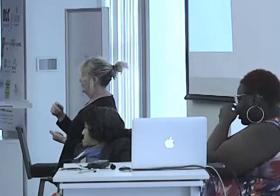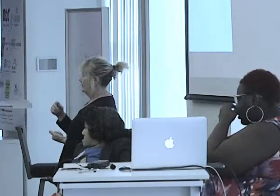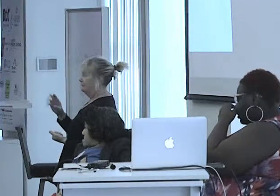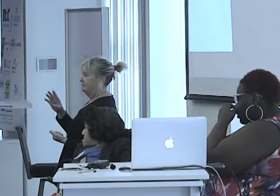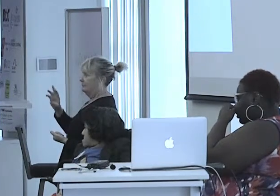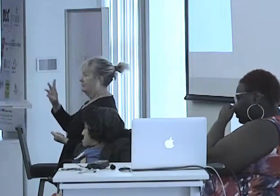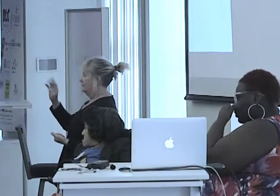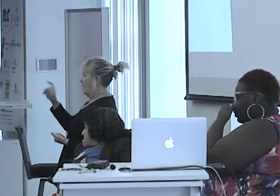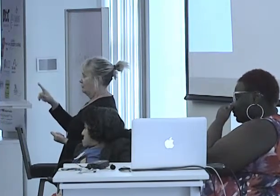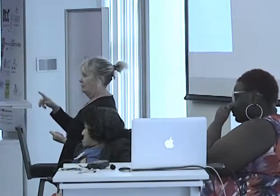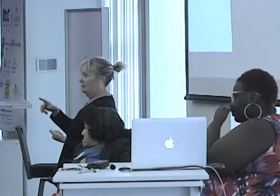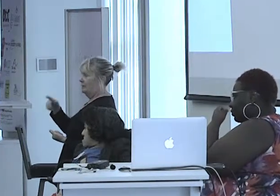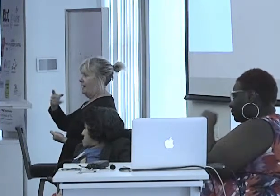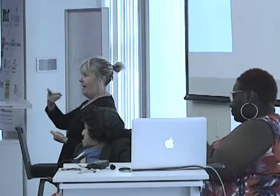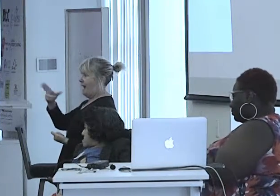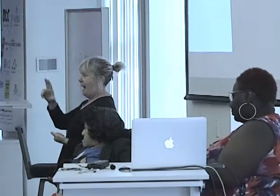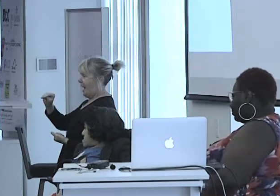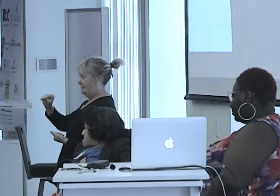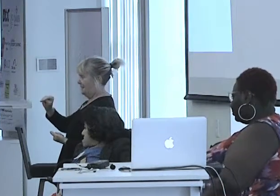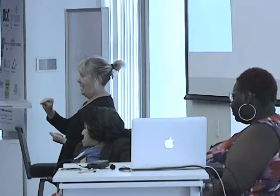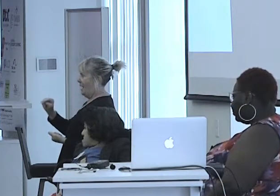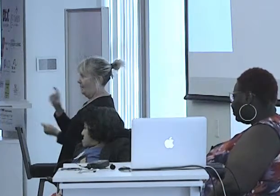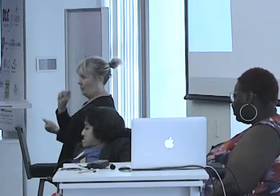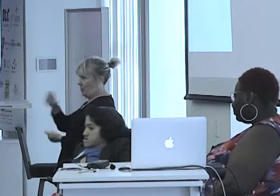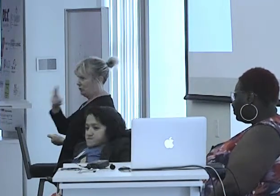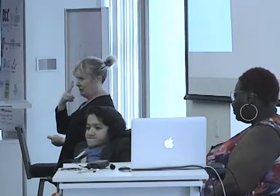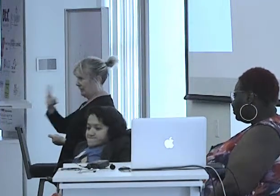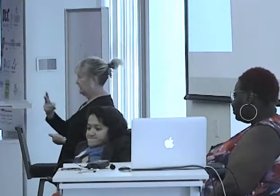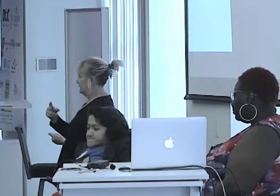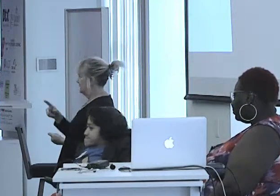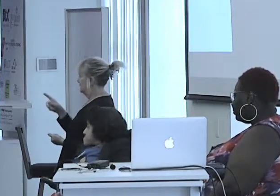[Woman] Rachel and the Han are the questions I see.